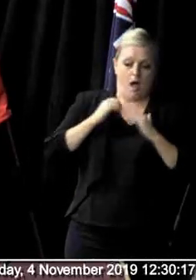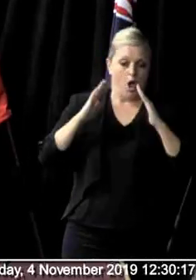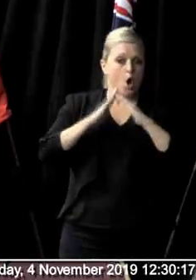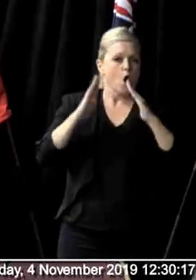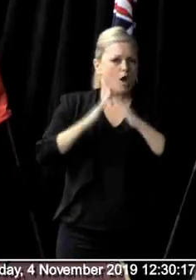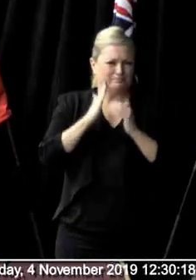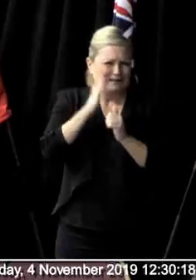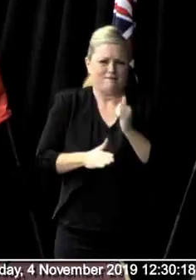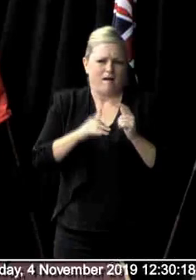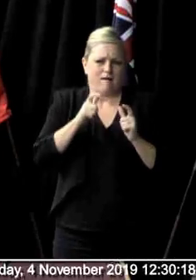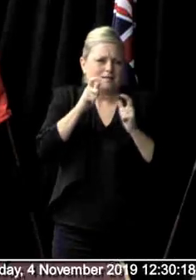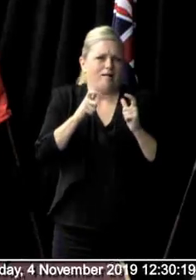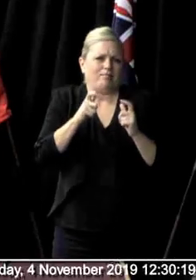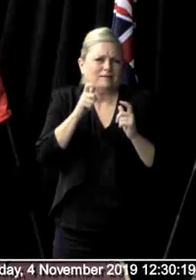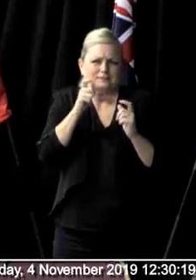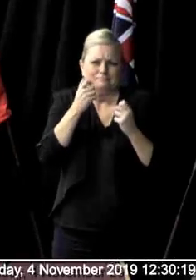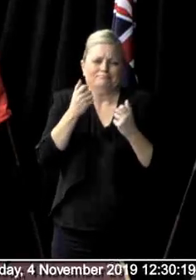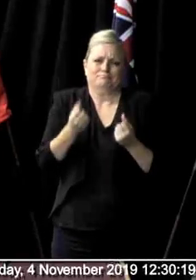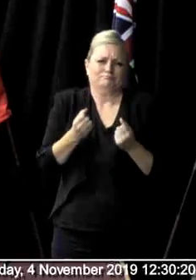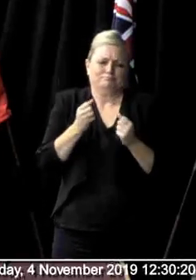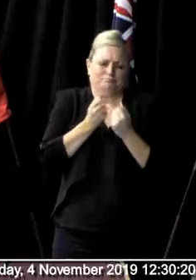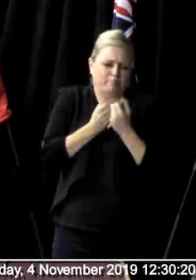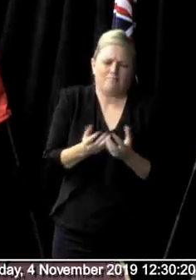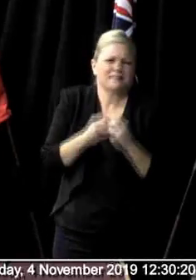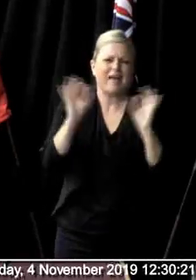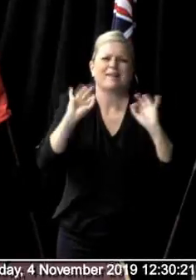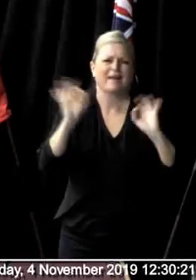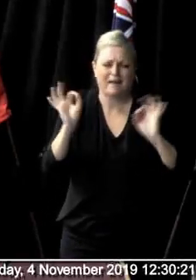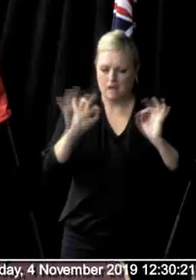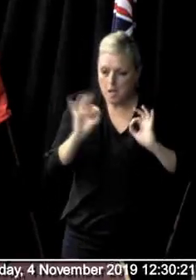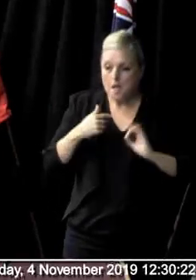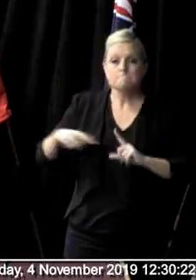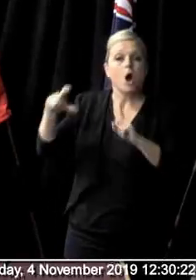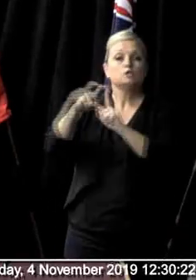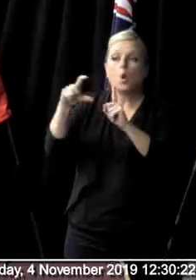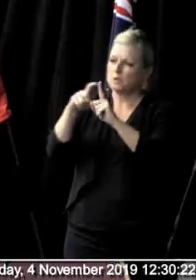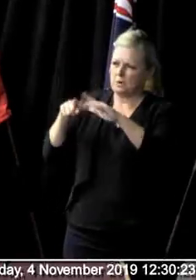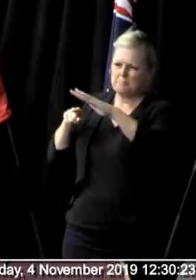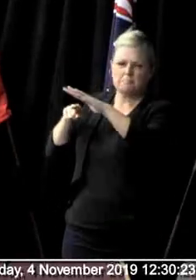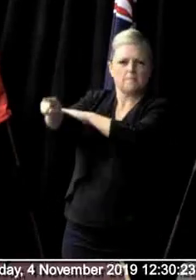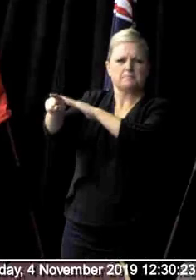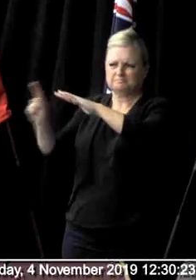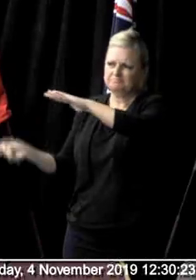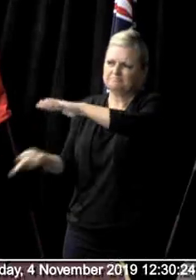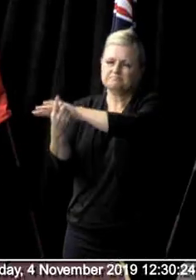She used to run out of the classroom and go and hide behind the long flowing skirts